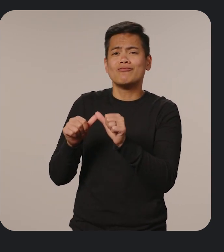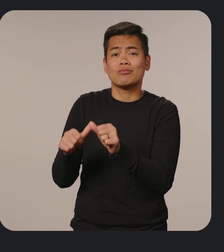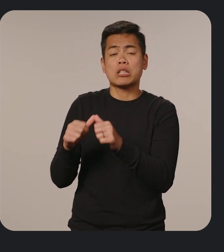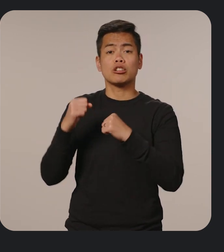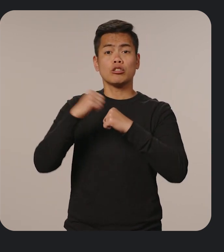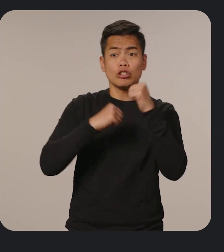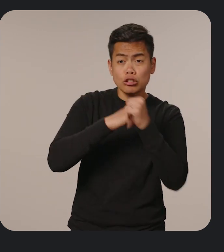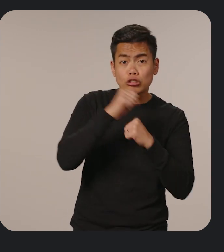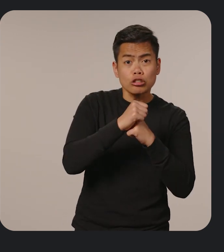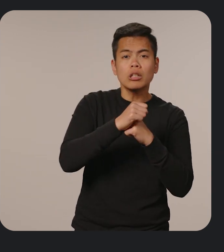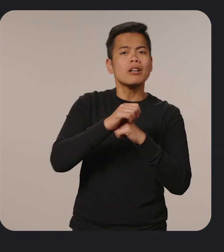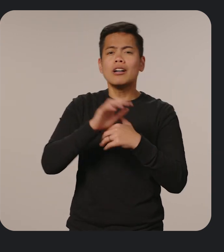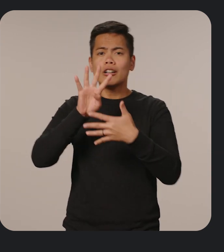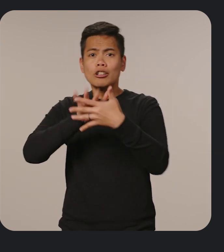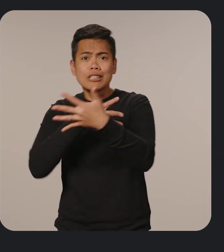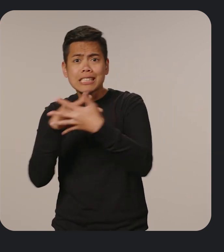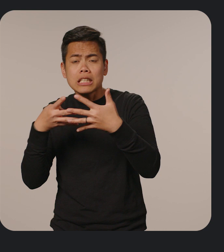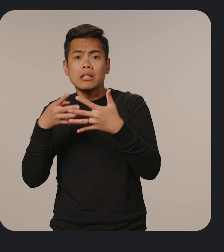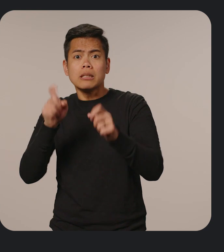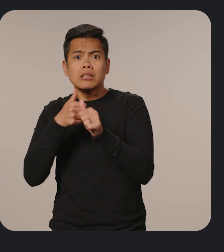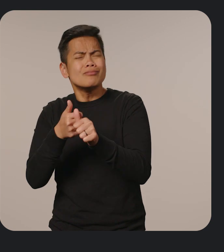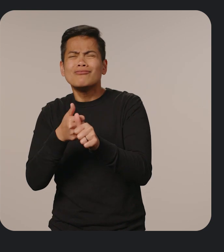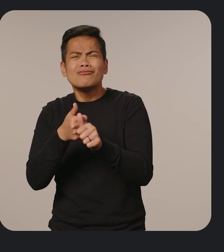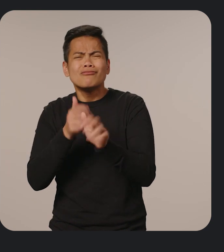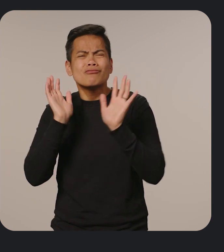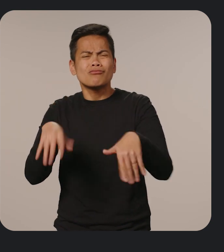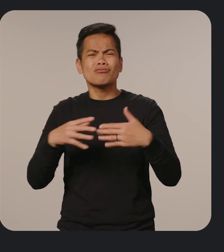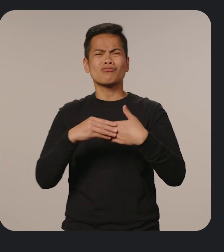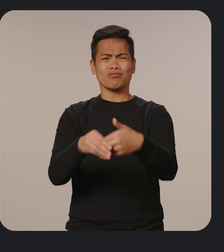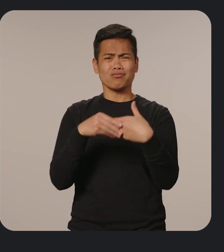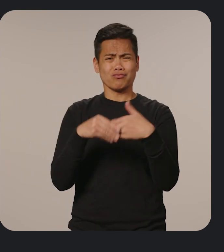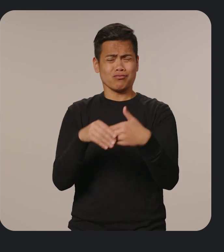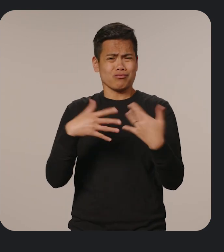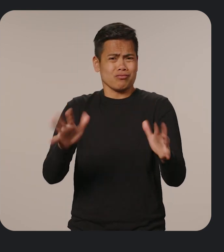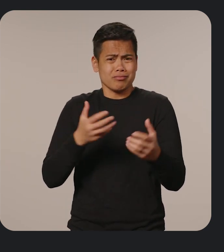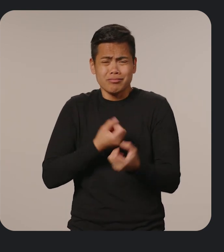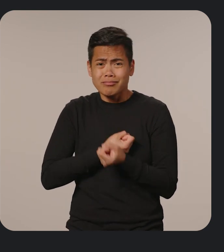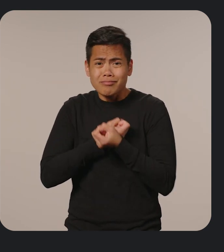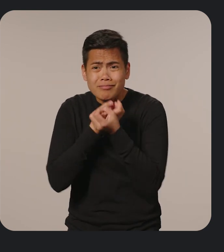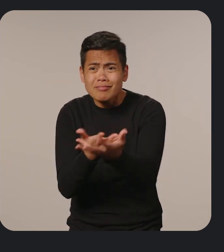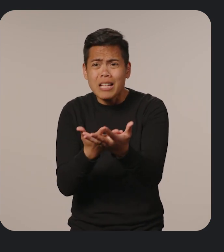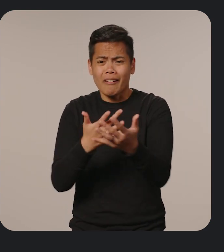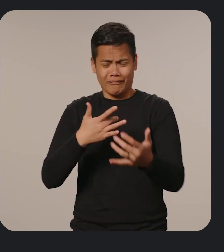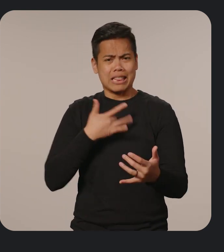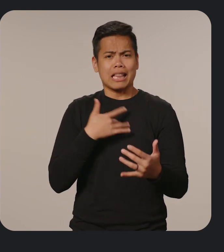you can play on the beat, or before the beat, or after it. Like, one team member broke all the rules